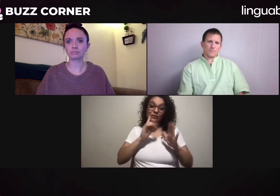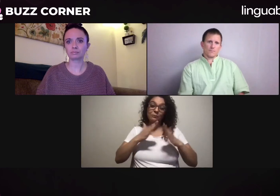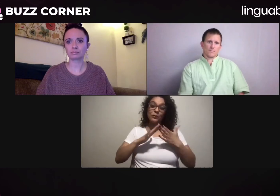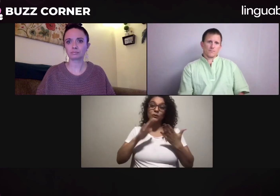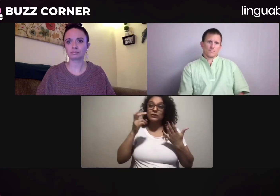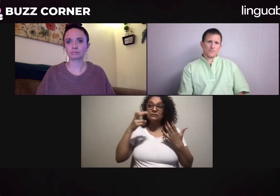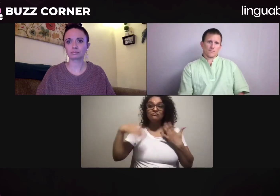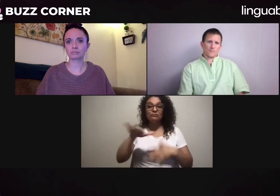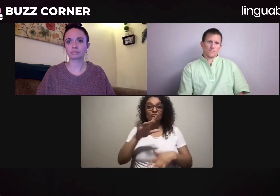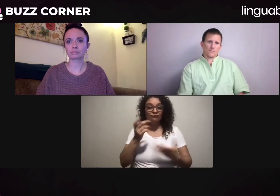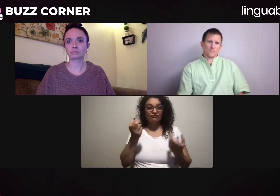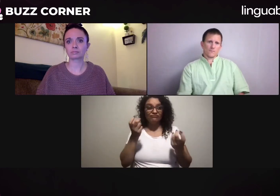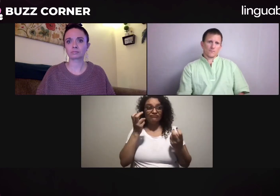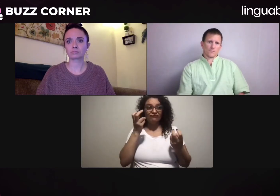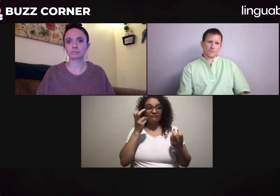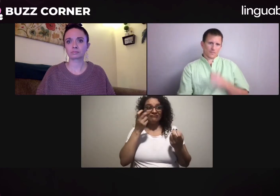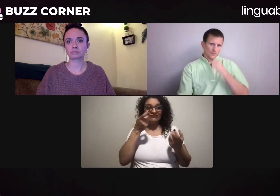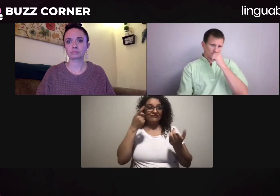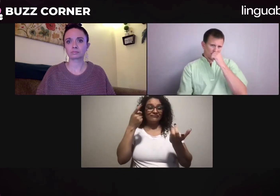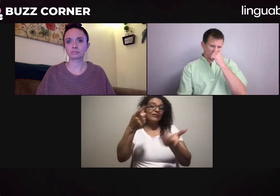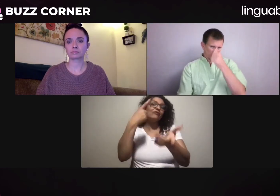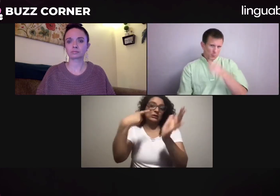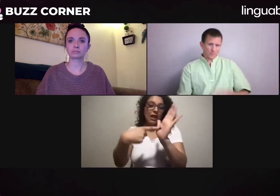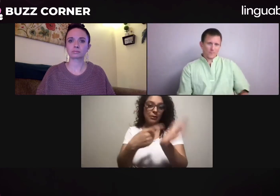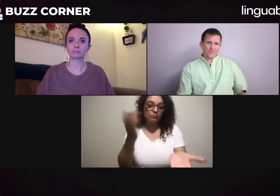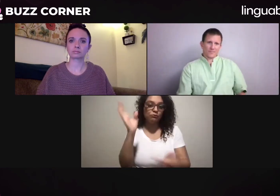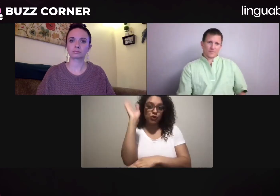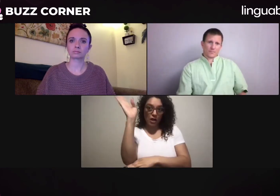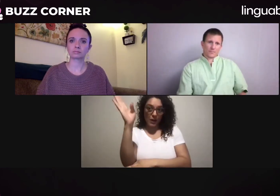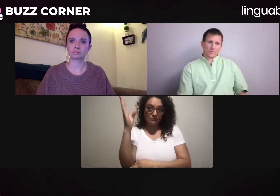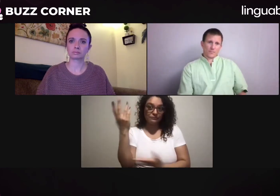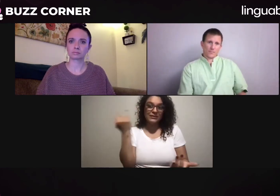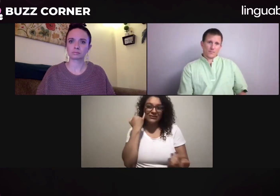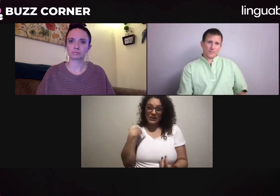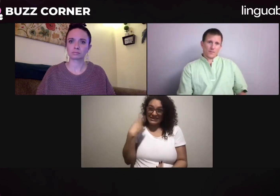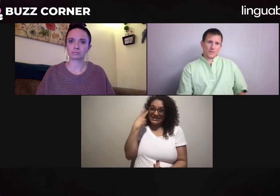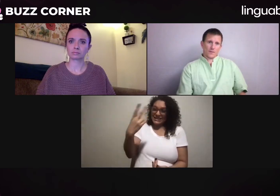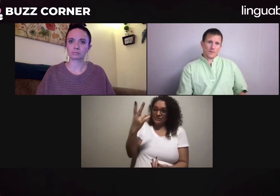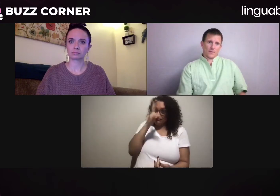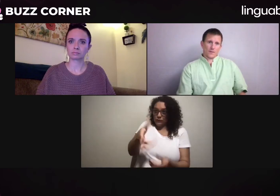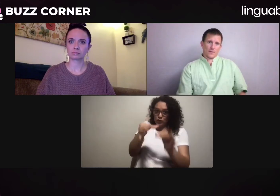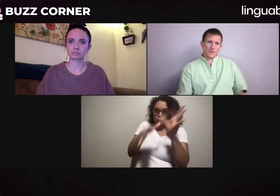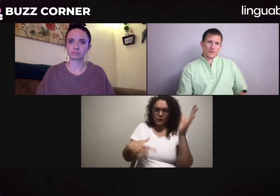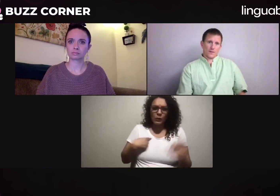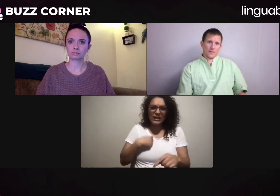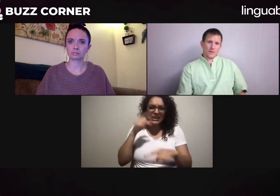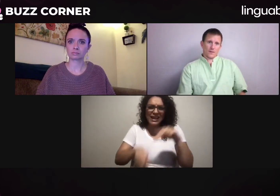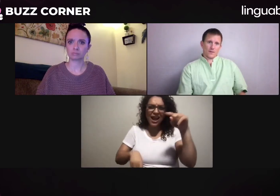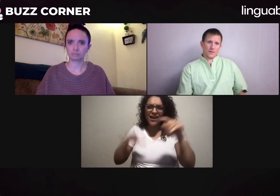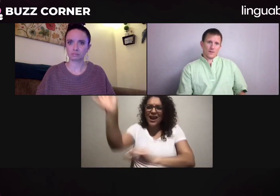or some sort of uniform response to this particular situation. So as an example, on Broadway, if we see an interpreter